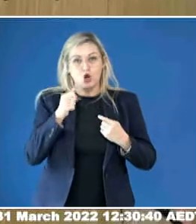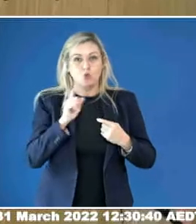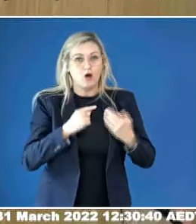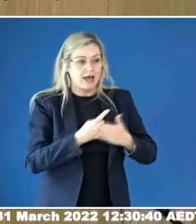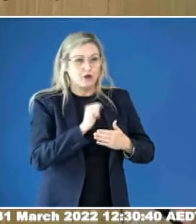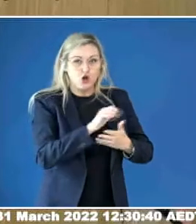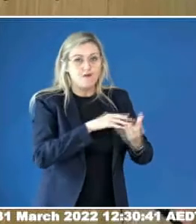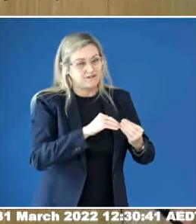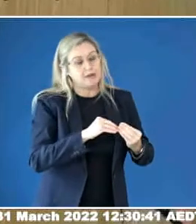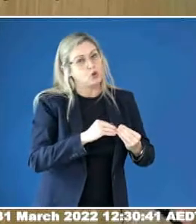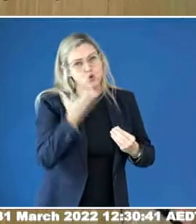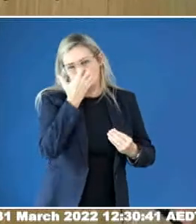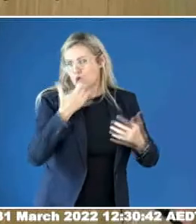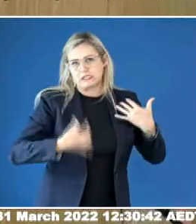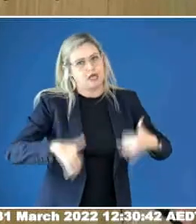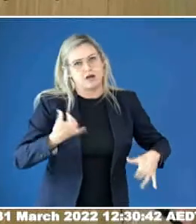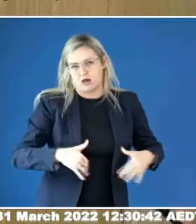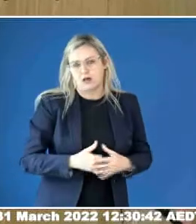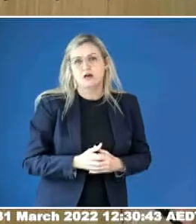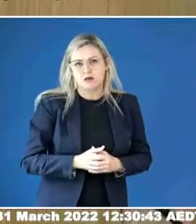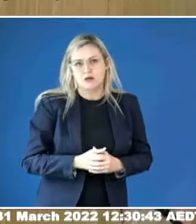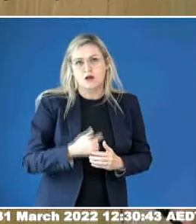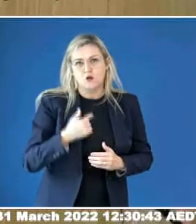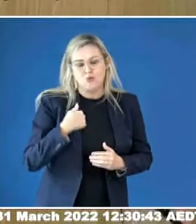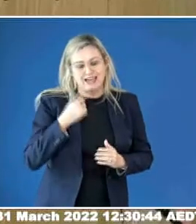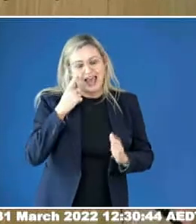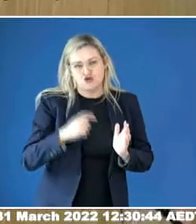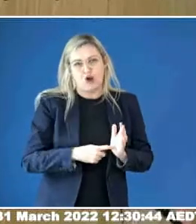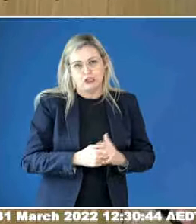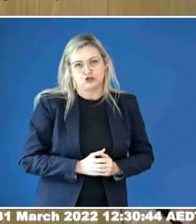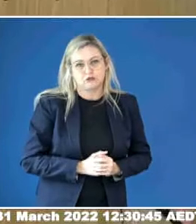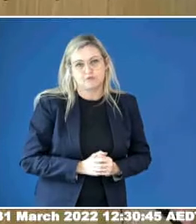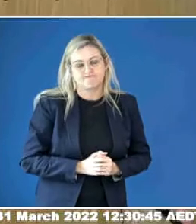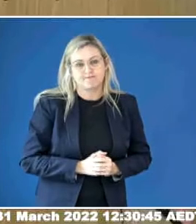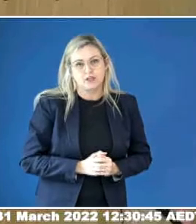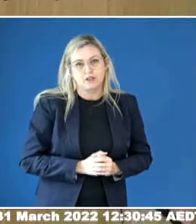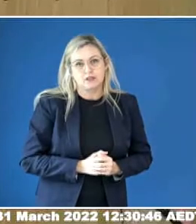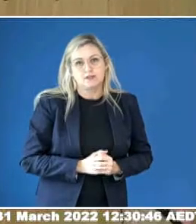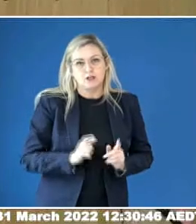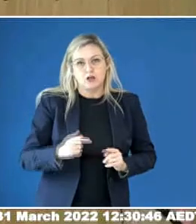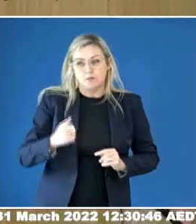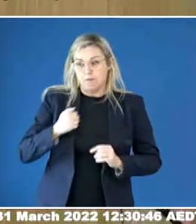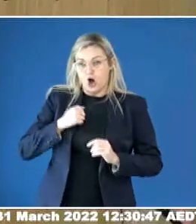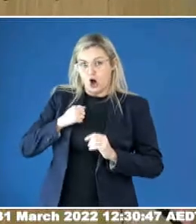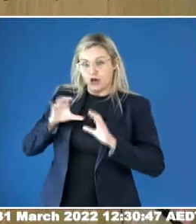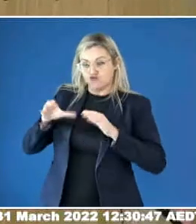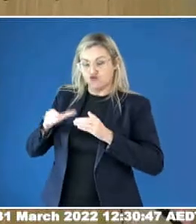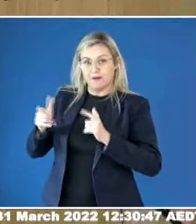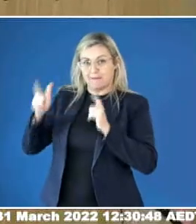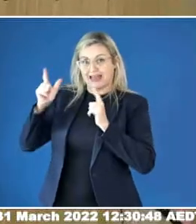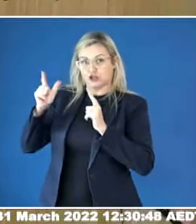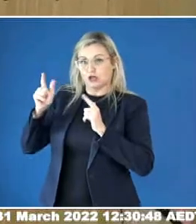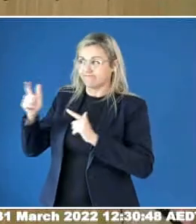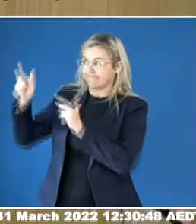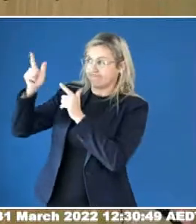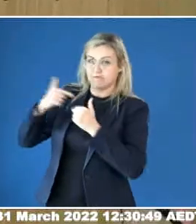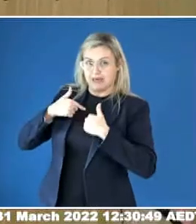devastating. And I would like to work with my Group Manager in formulating an